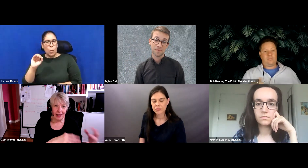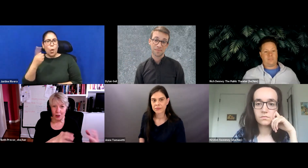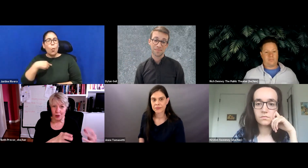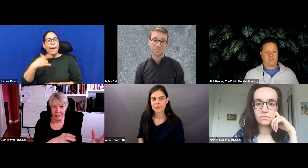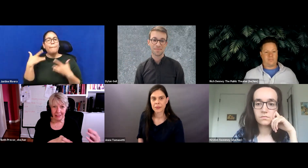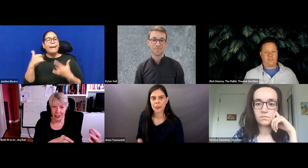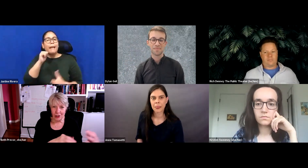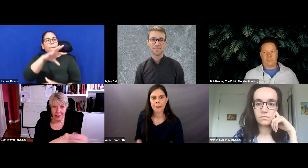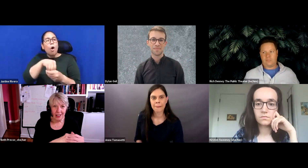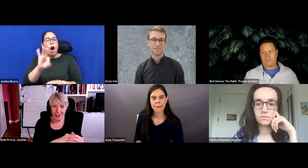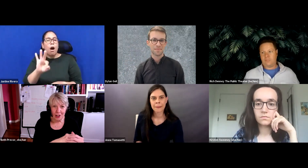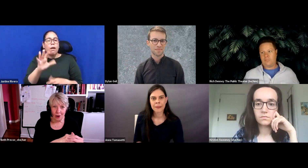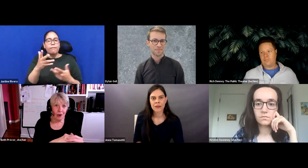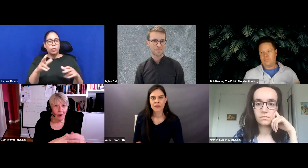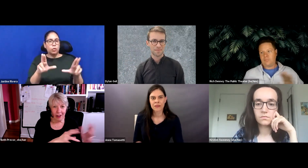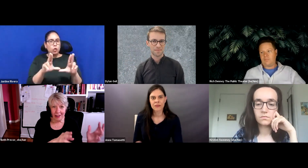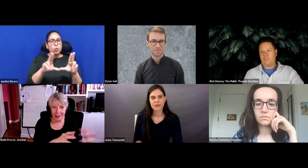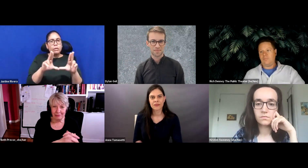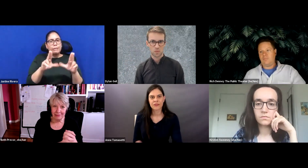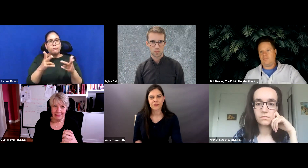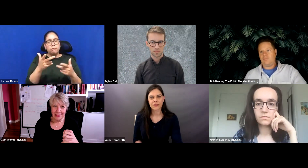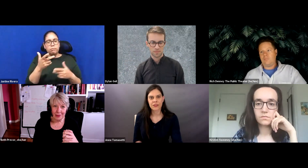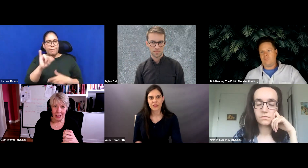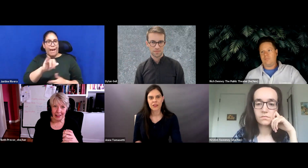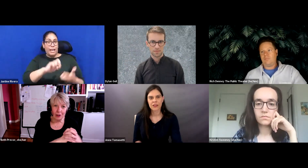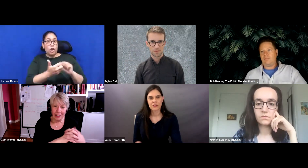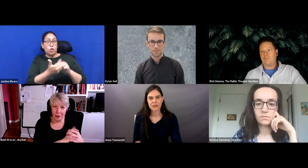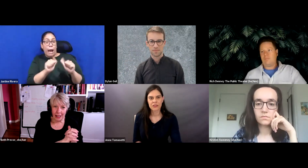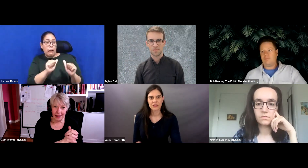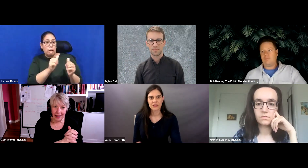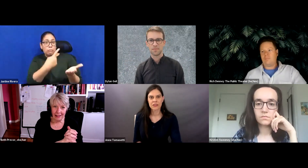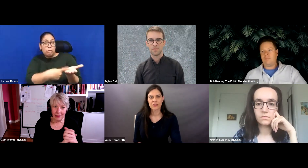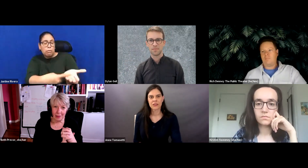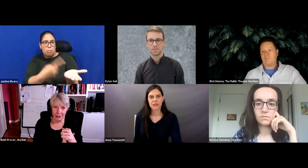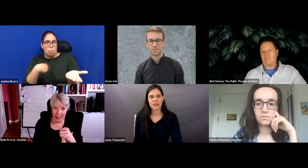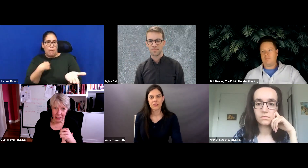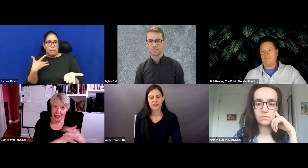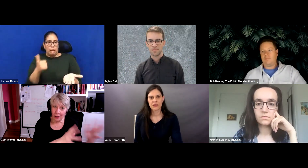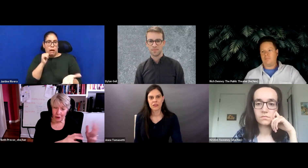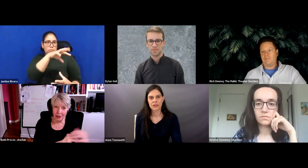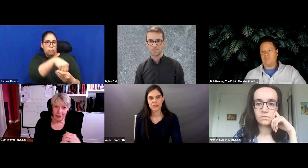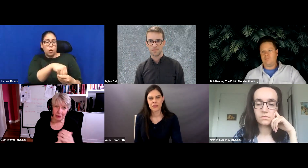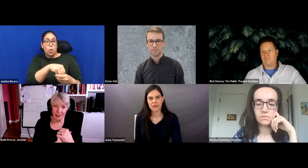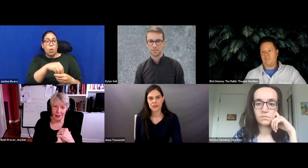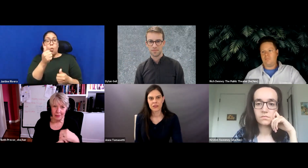like, union issues. So when I told everybody that it was going to be released, they were thrilled, but when I told them